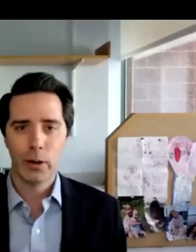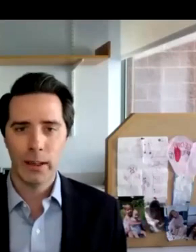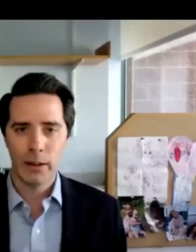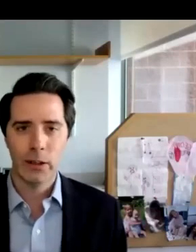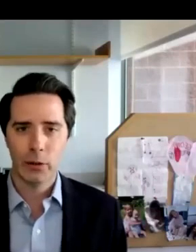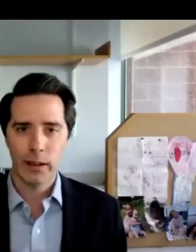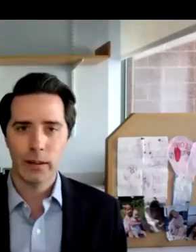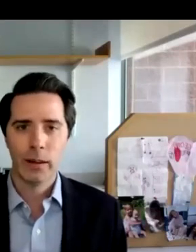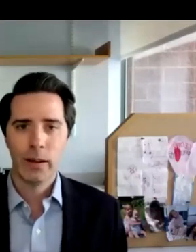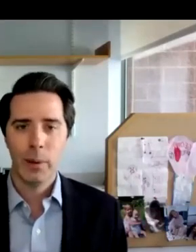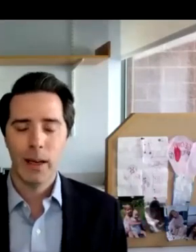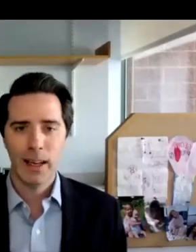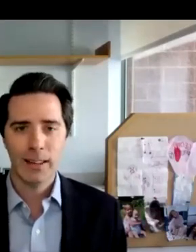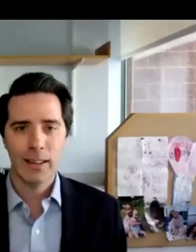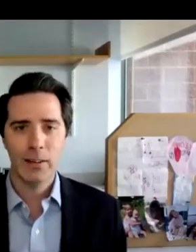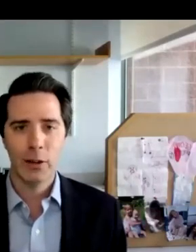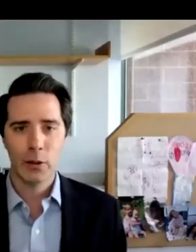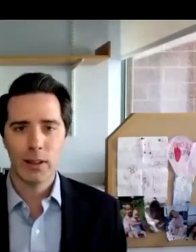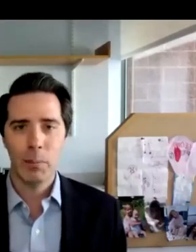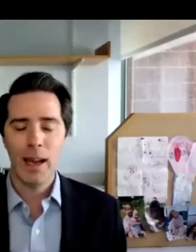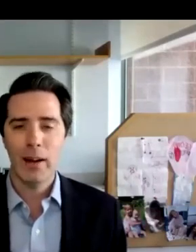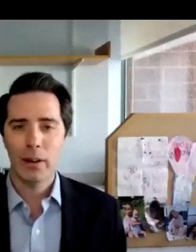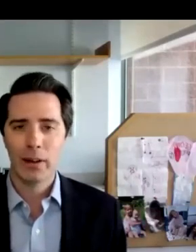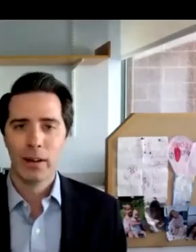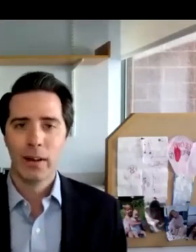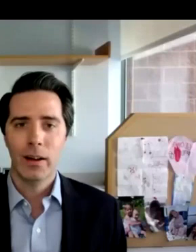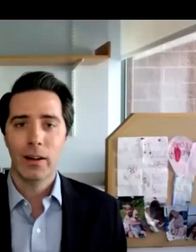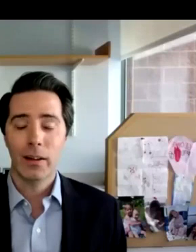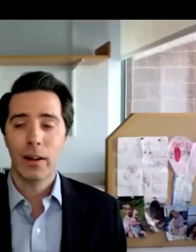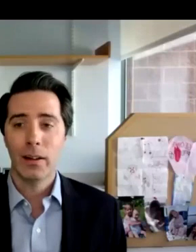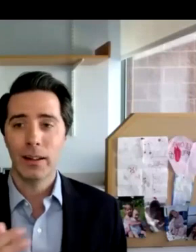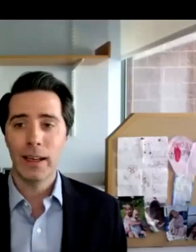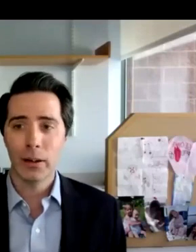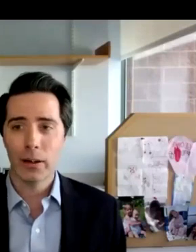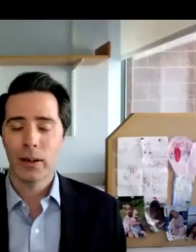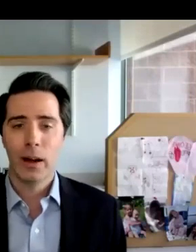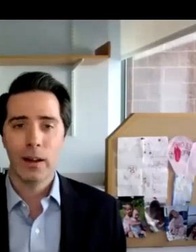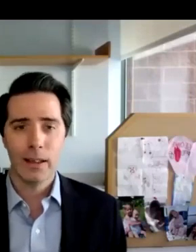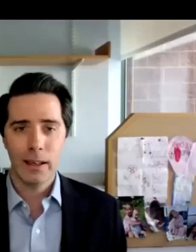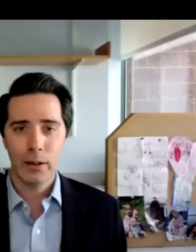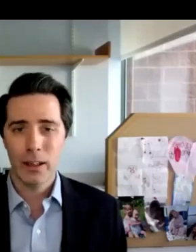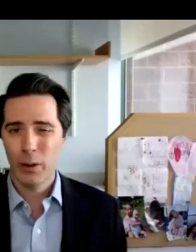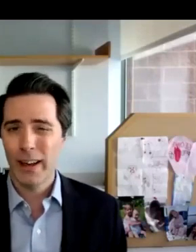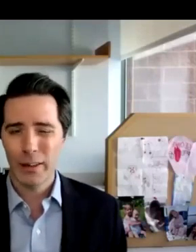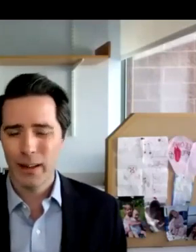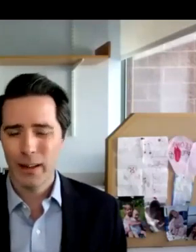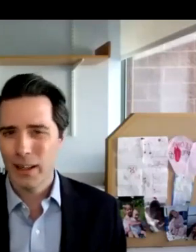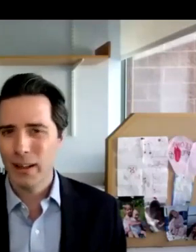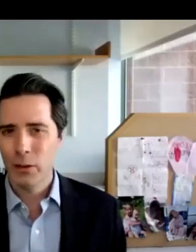newborn hearing screening by detecting individuals that may have a a later